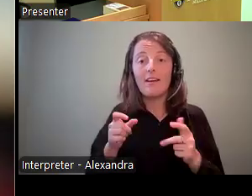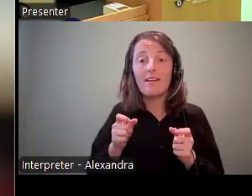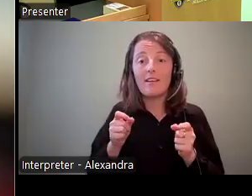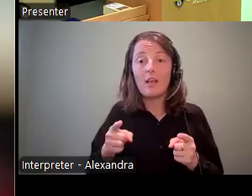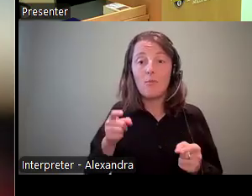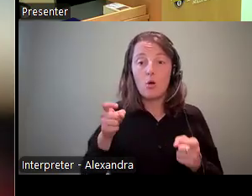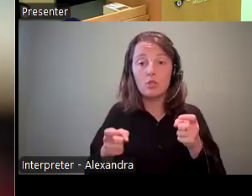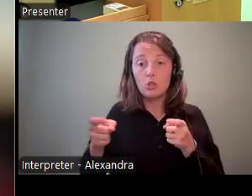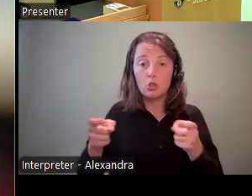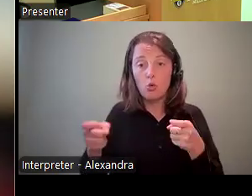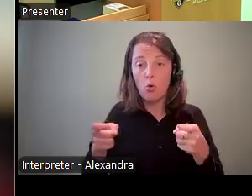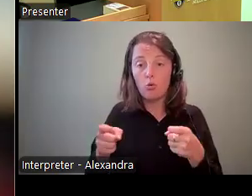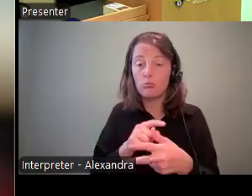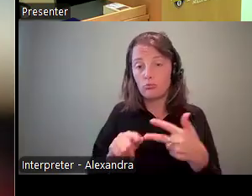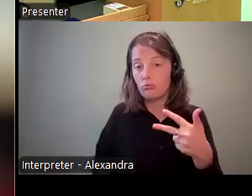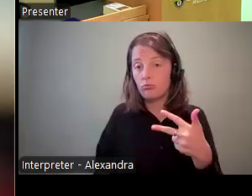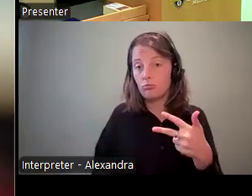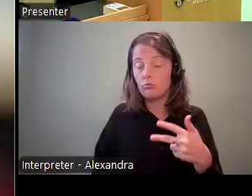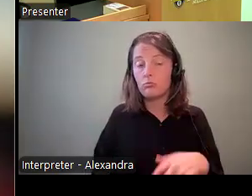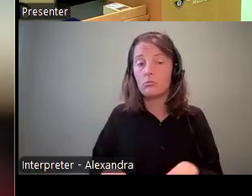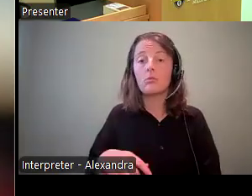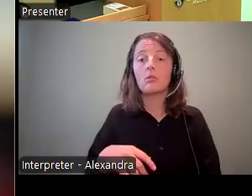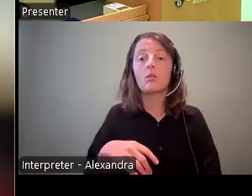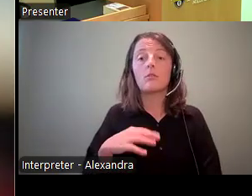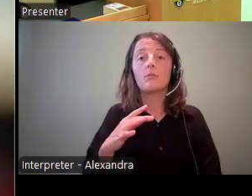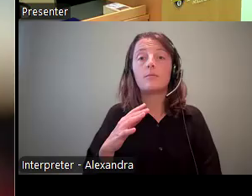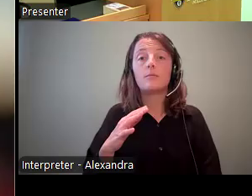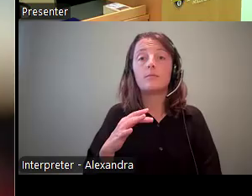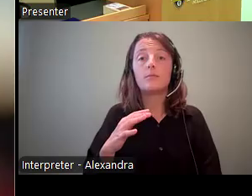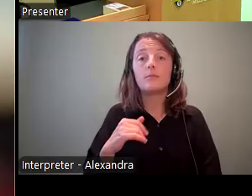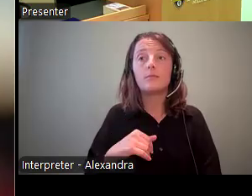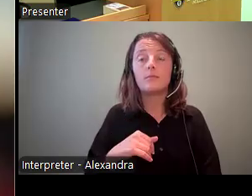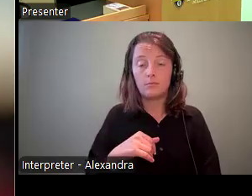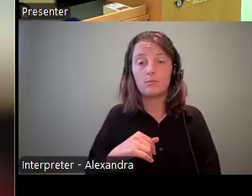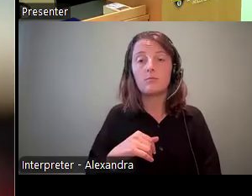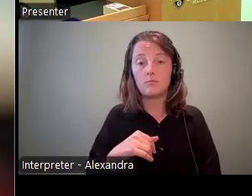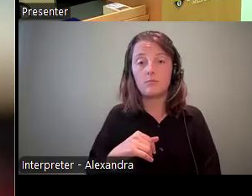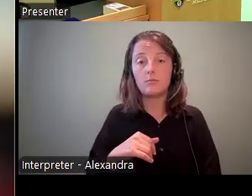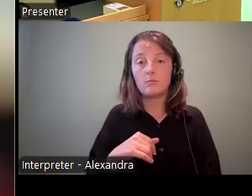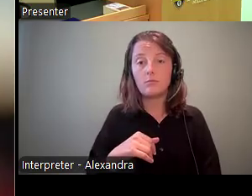The automatic or first resp first first ideas that come to mind what